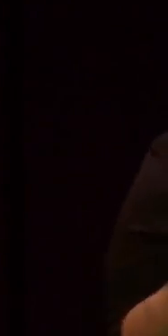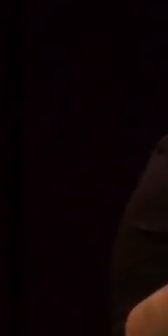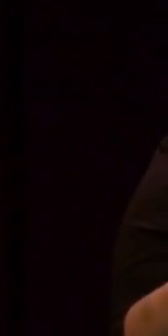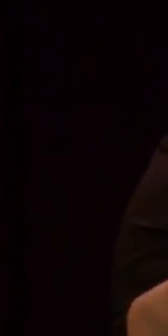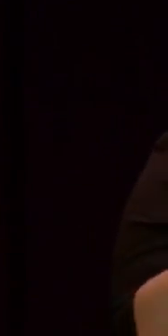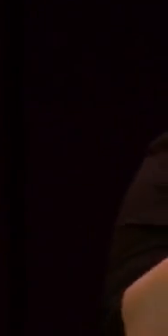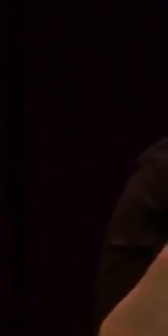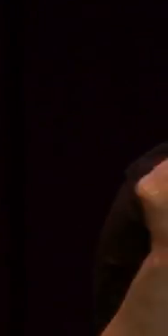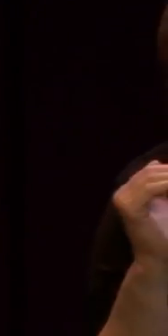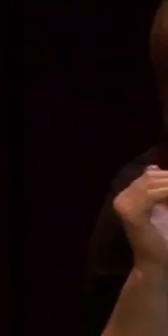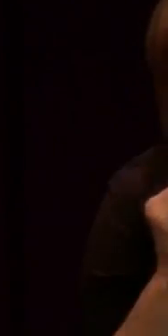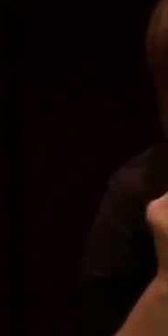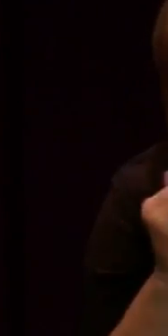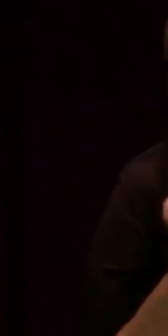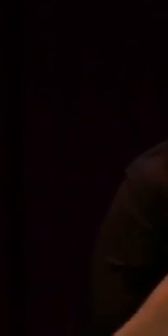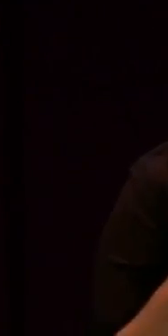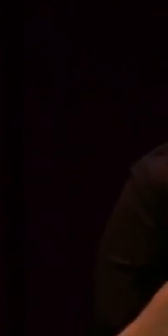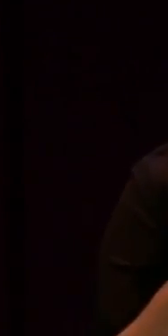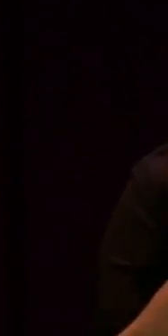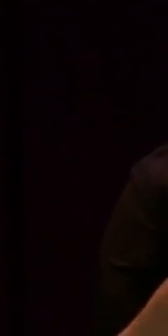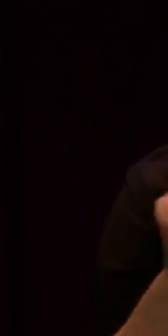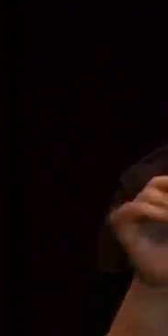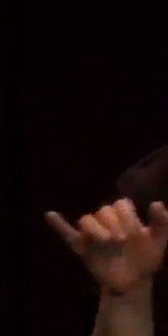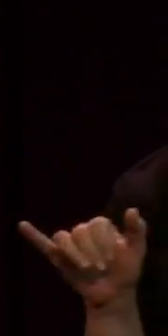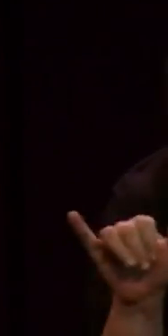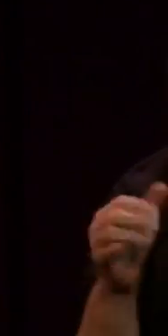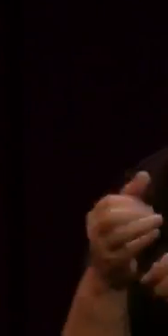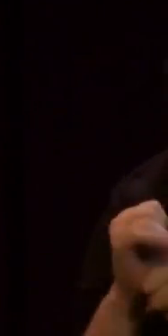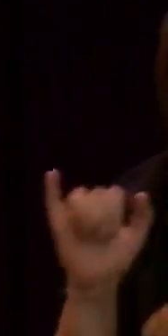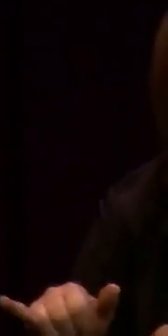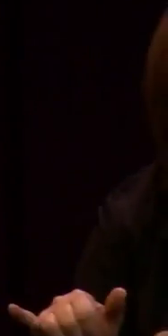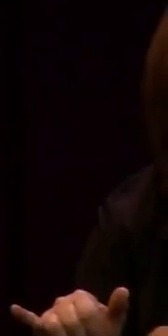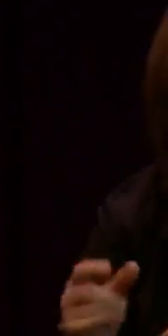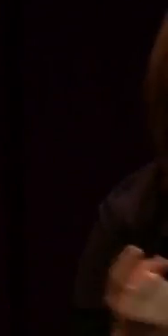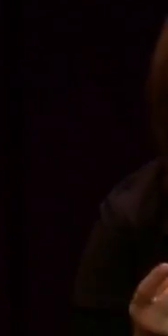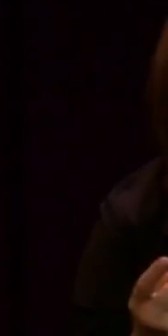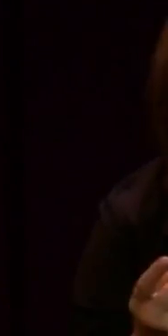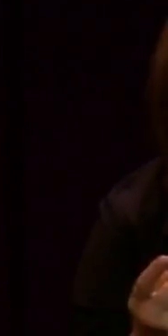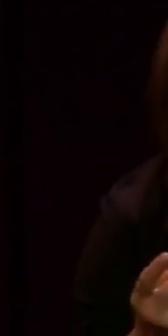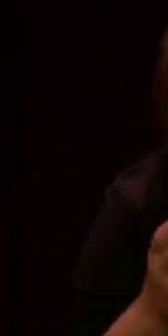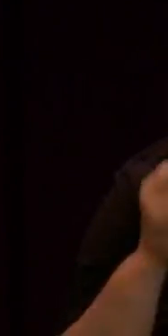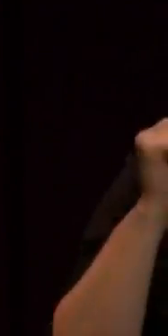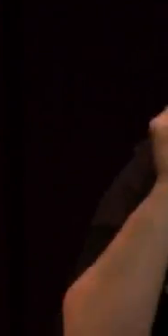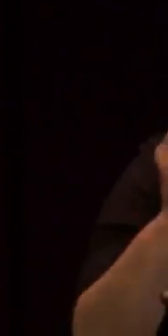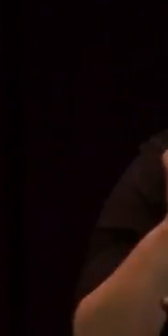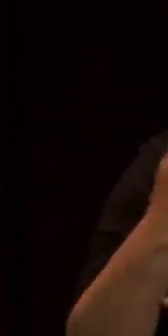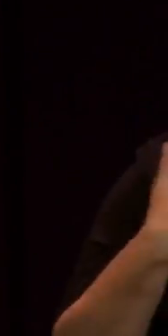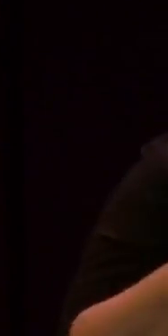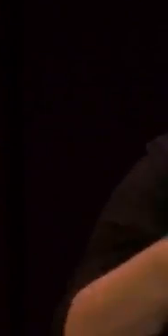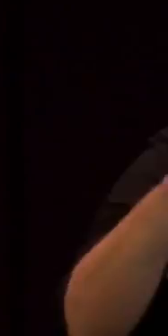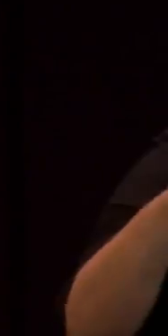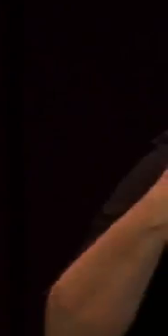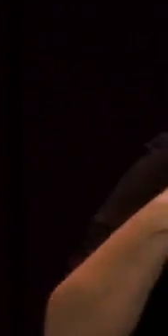ALWAYS SYNONYMOUS WITH GETTING SOMETHING, RIGHT? SO WE HAVE TO HAVE A PLAN AND